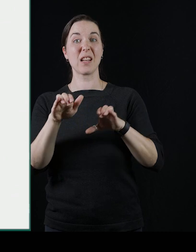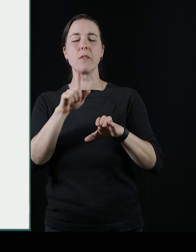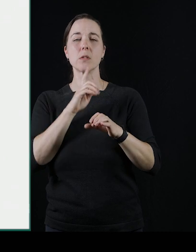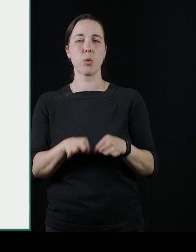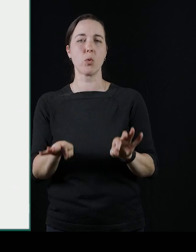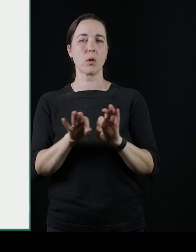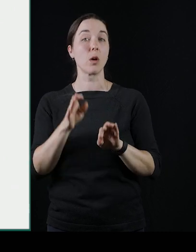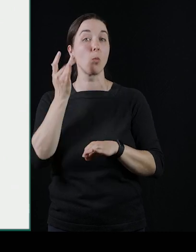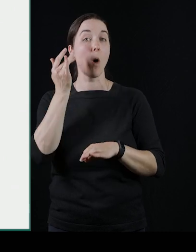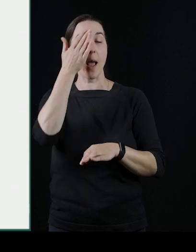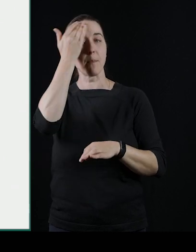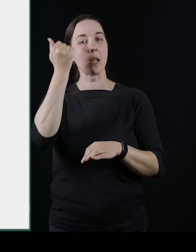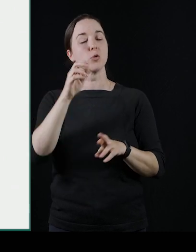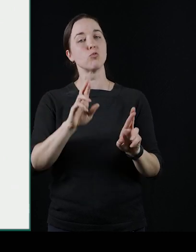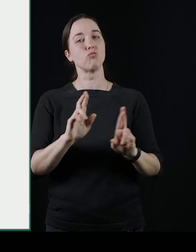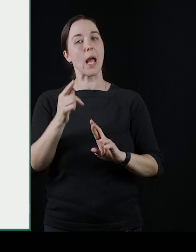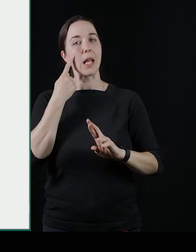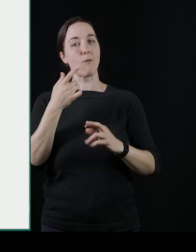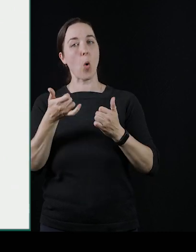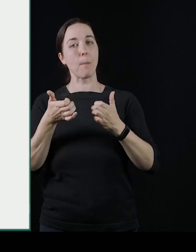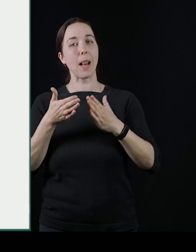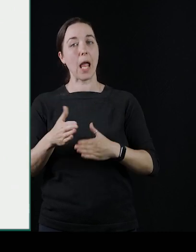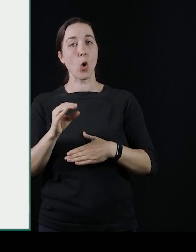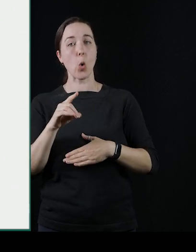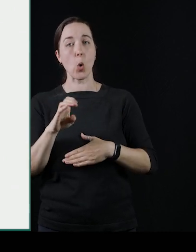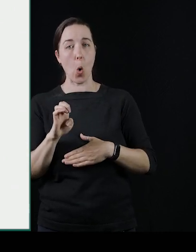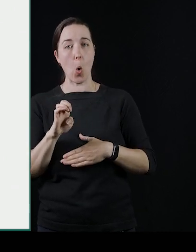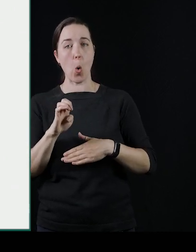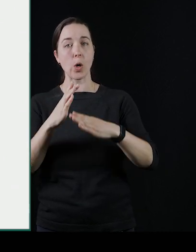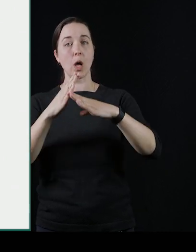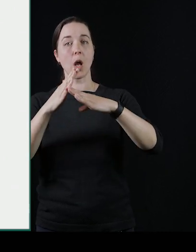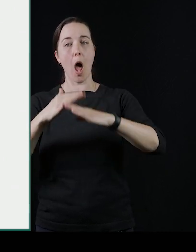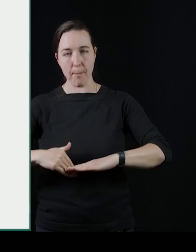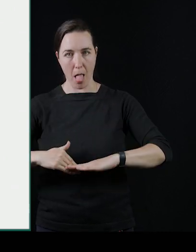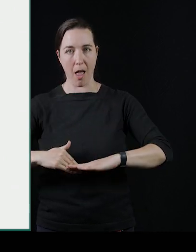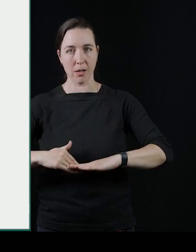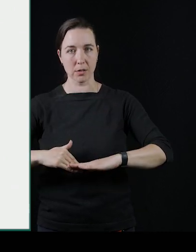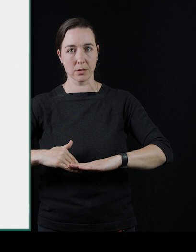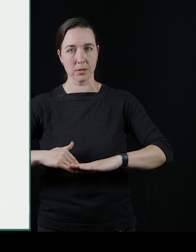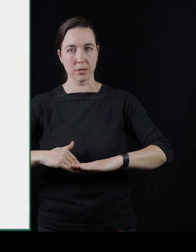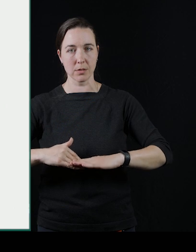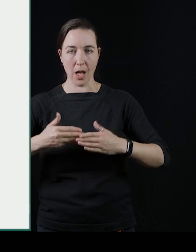because the ready four players call and blocks complete, right?